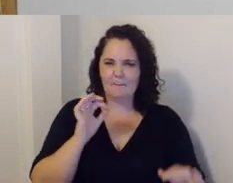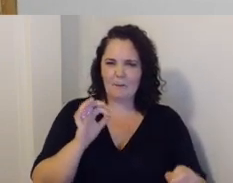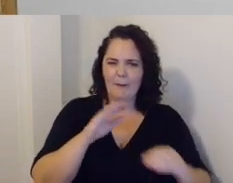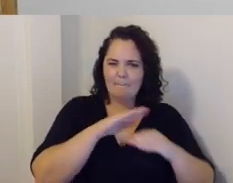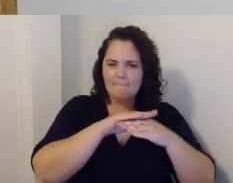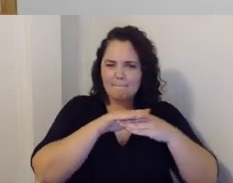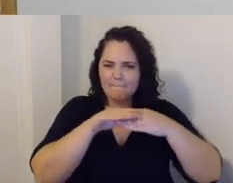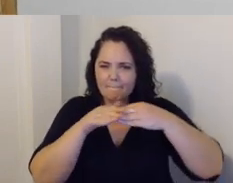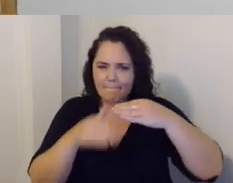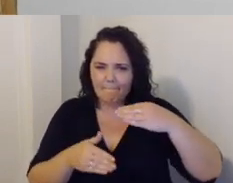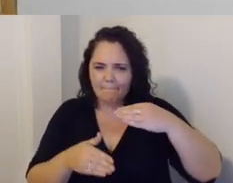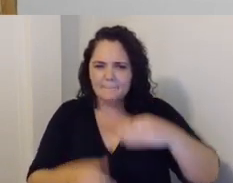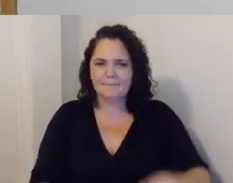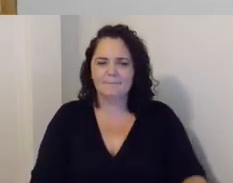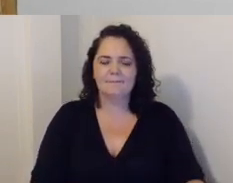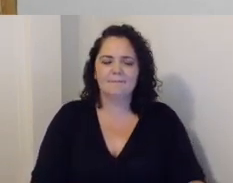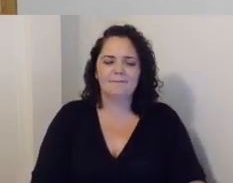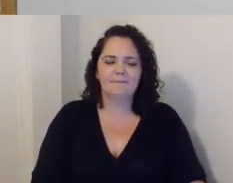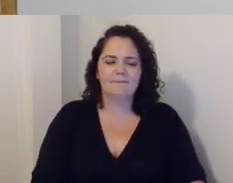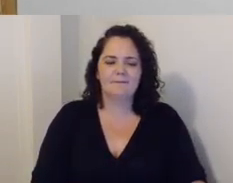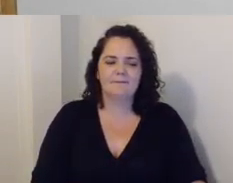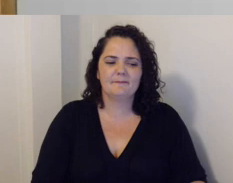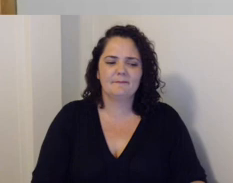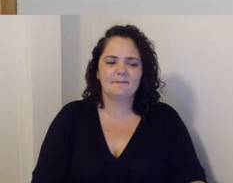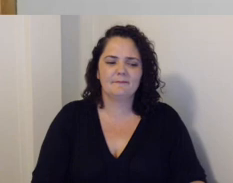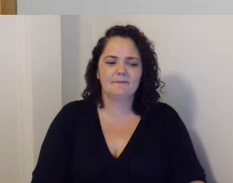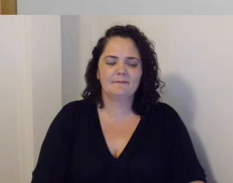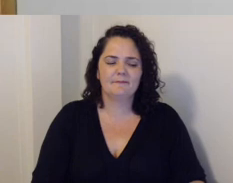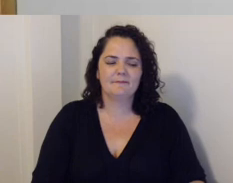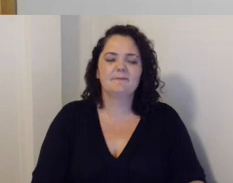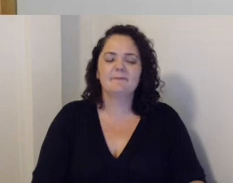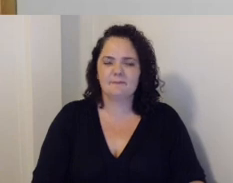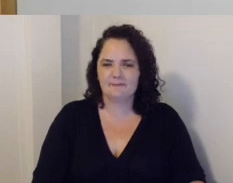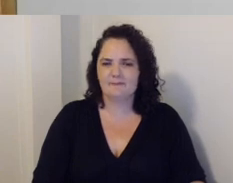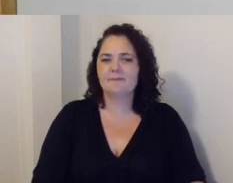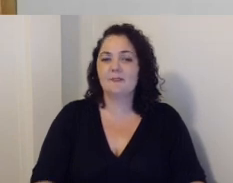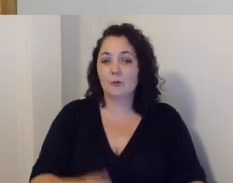with a shape, a gray shape against the whiteness of the background rather than creating the edge with